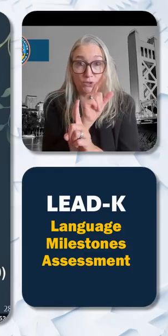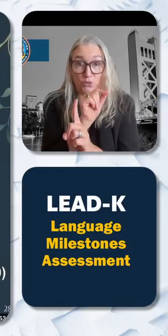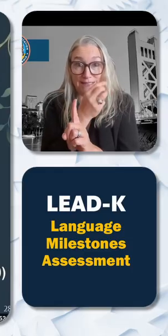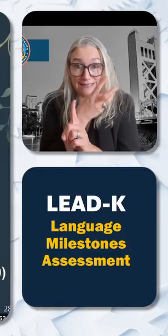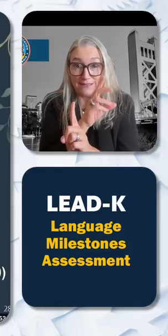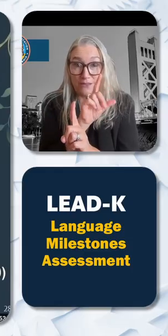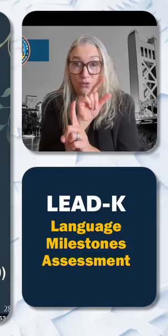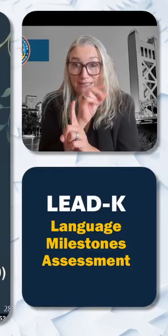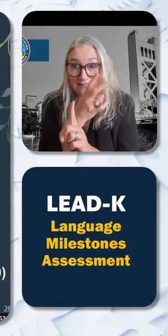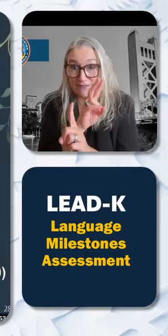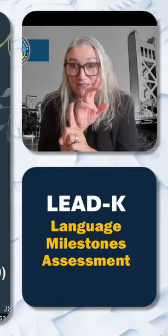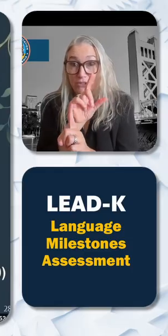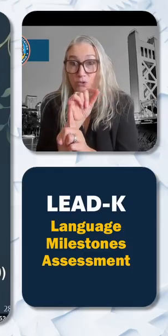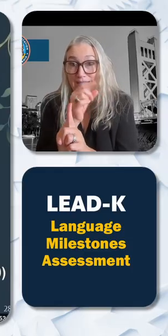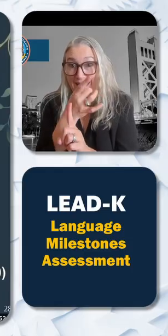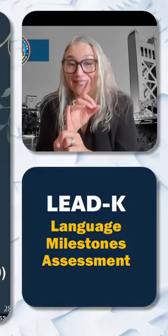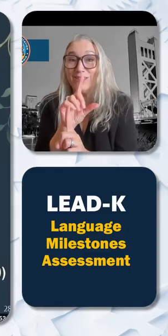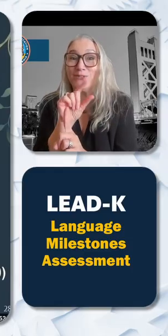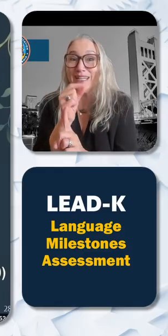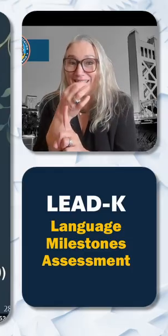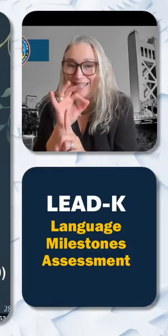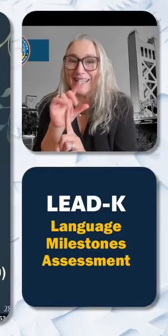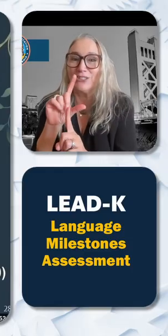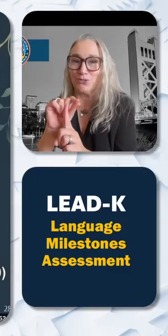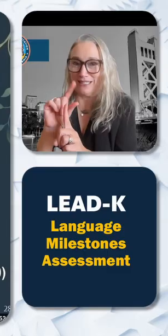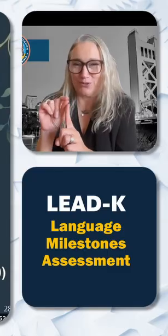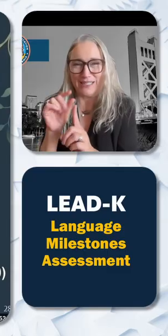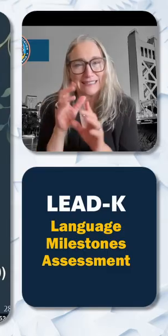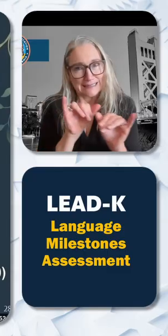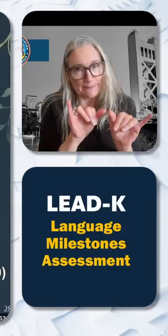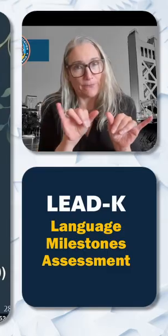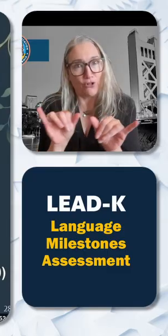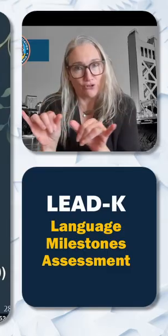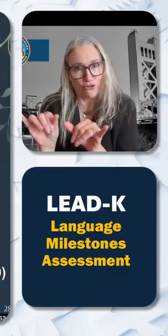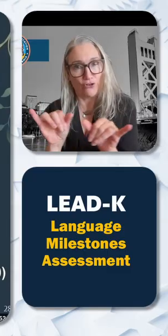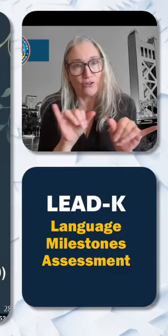the results actually went back from… all the way back to 2015, so it was 2015,